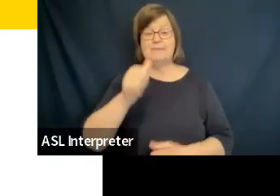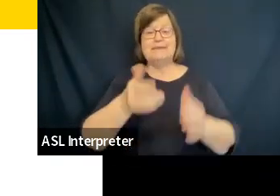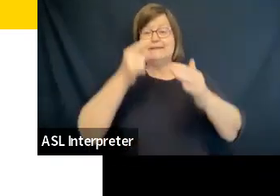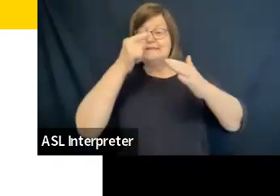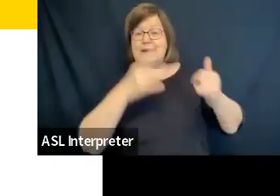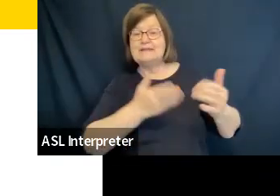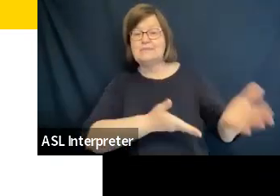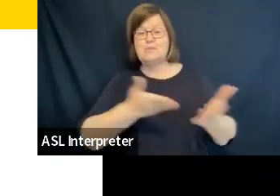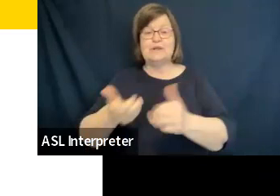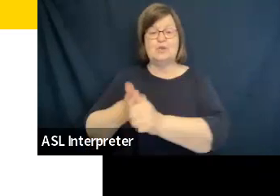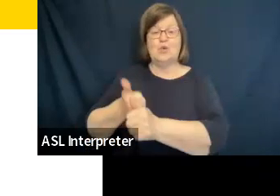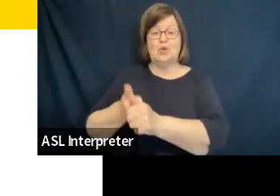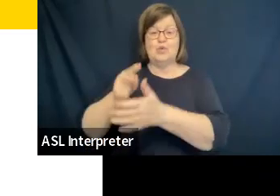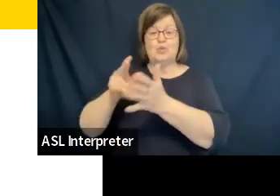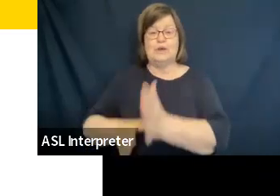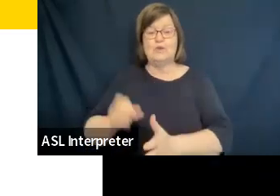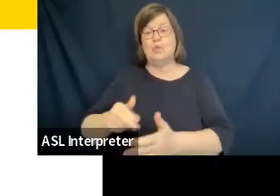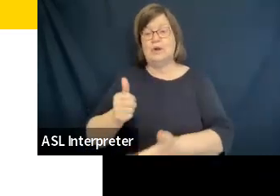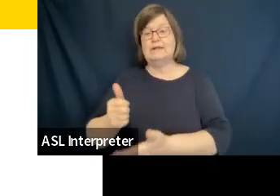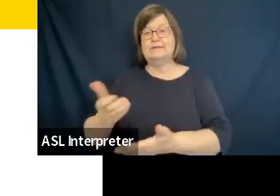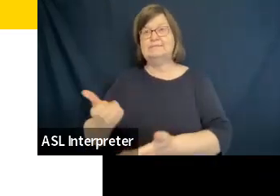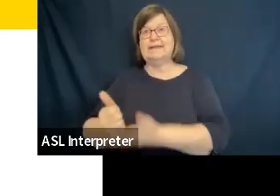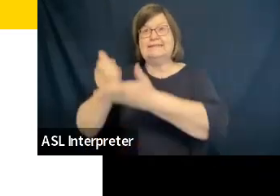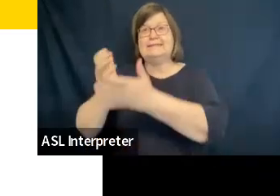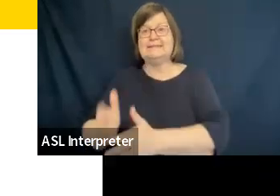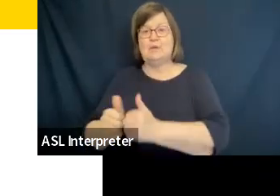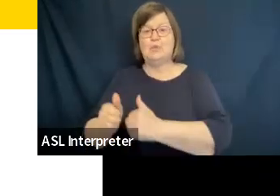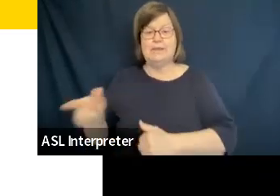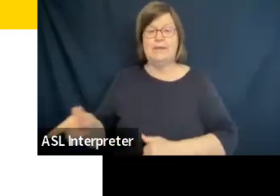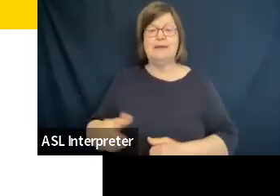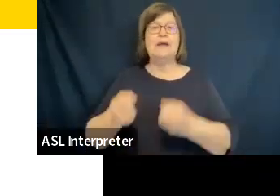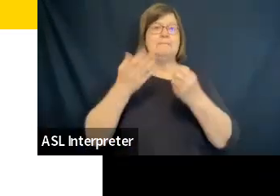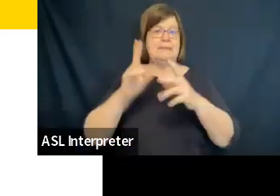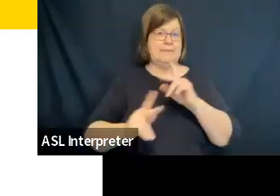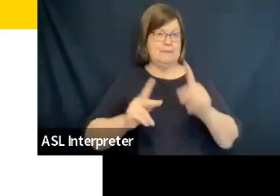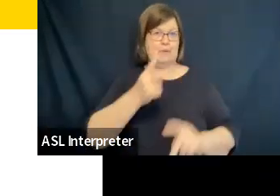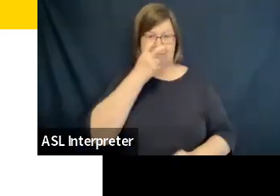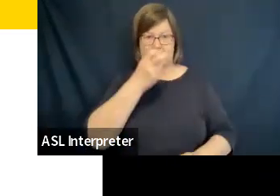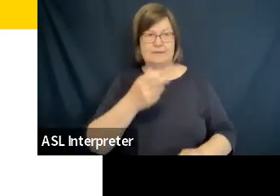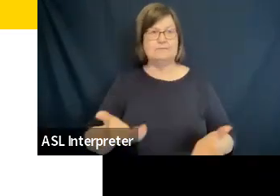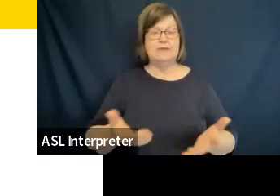bring their own reader or assistant with them. So many people who are blind or have low vision go to